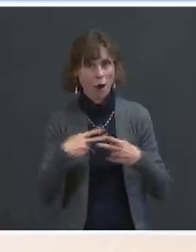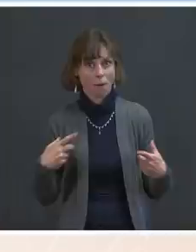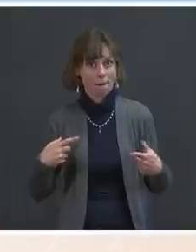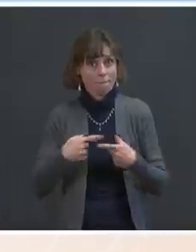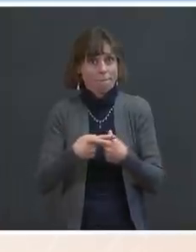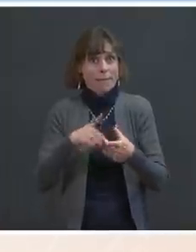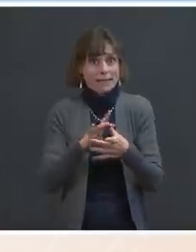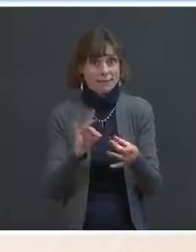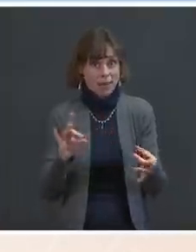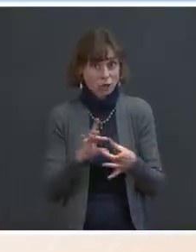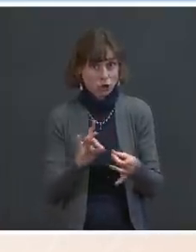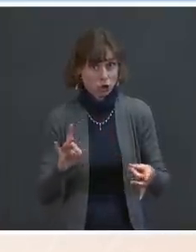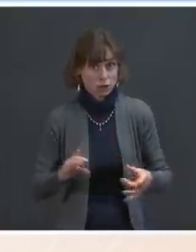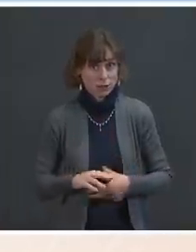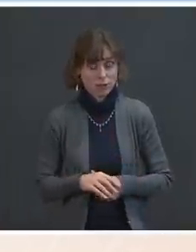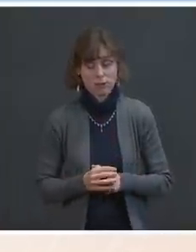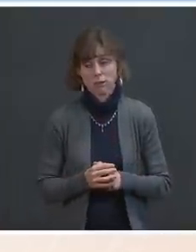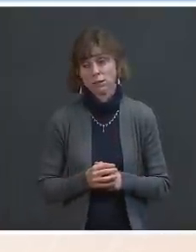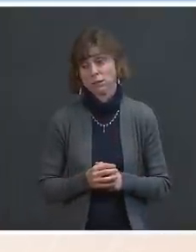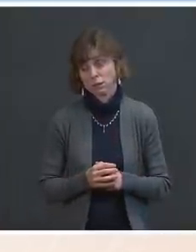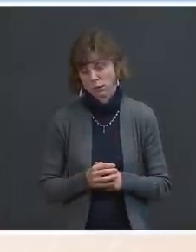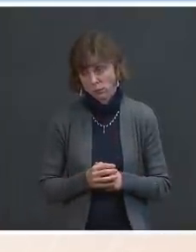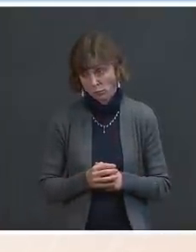it is difficult at times to convey